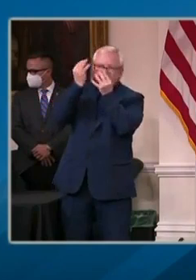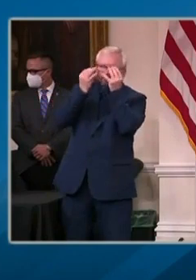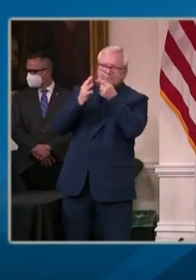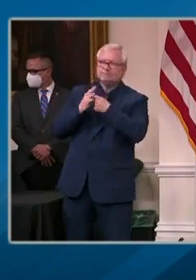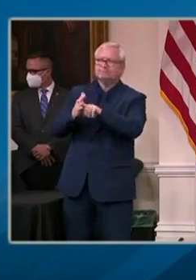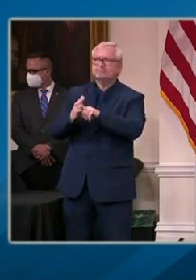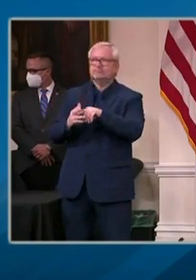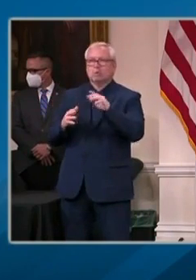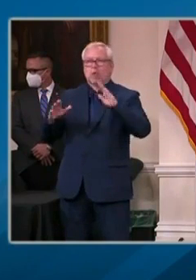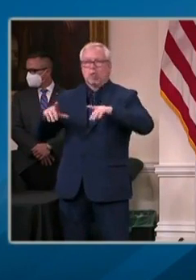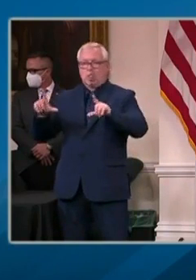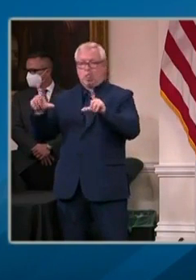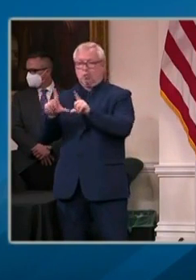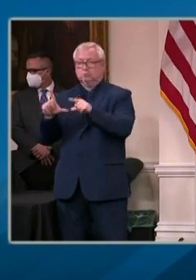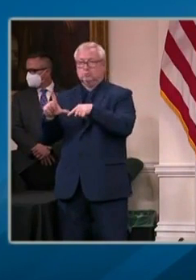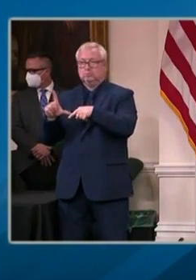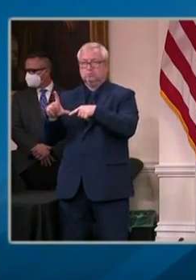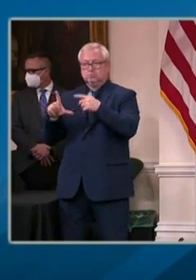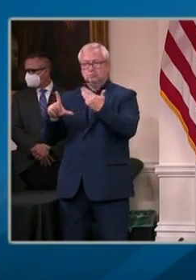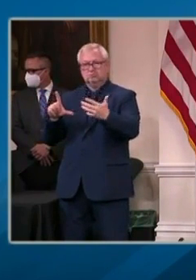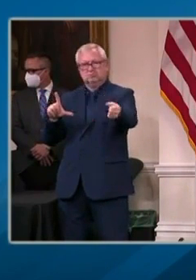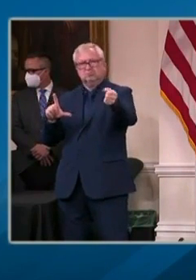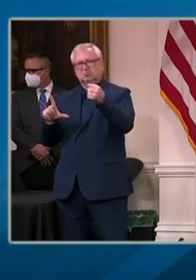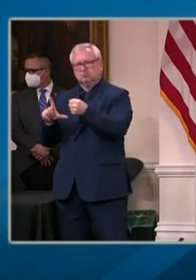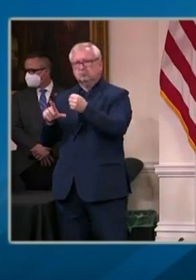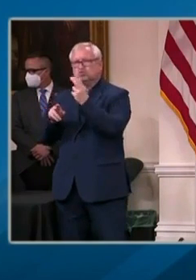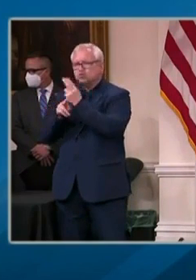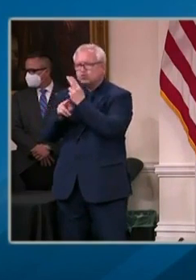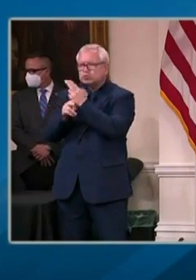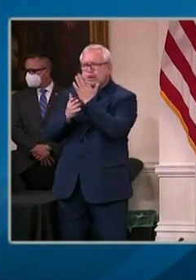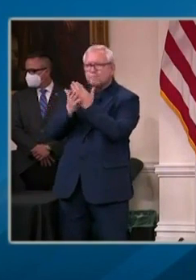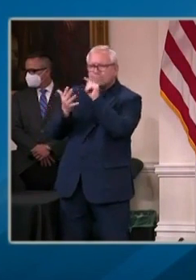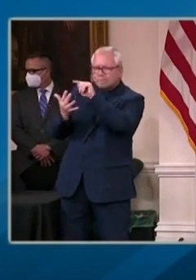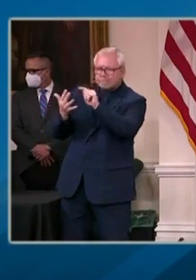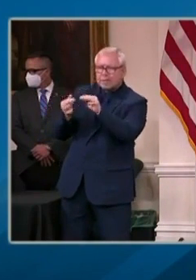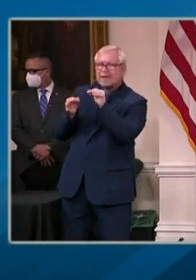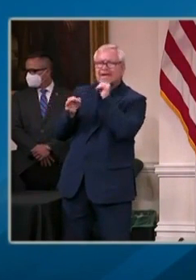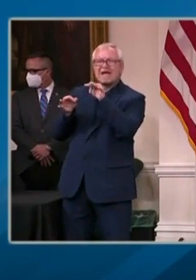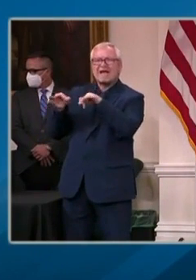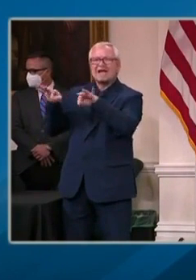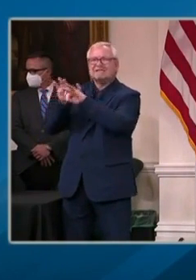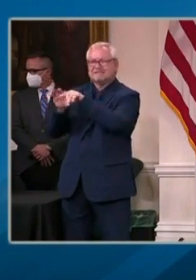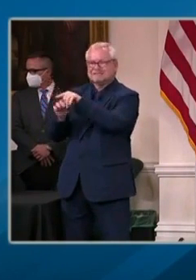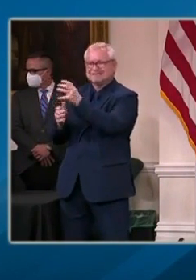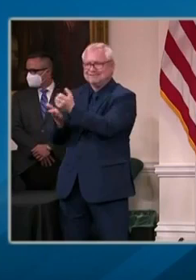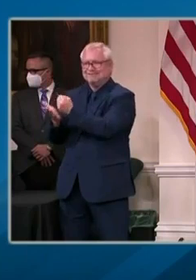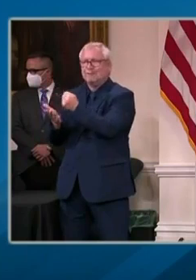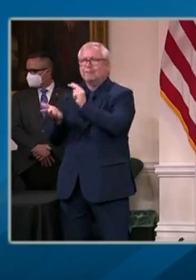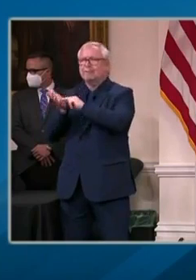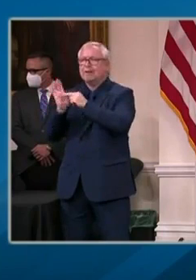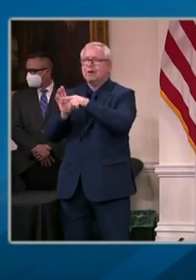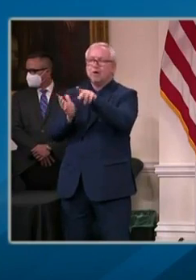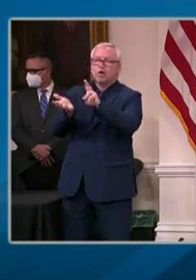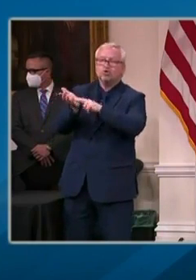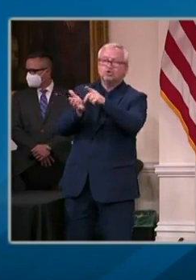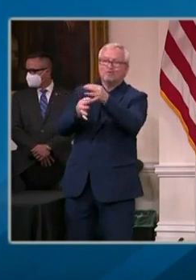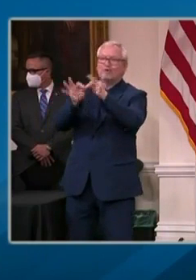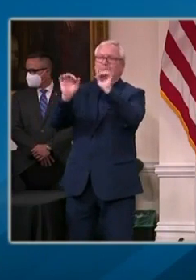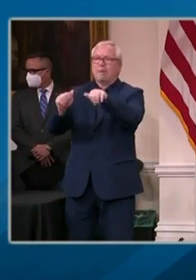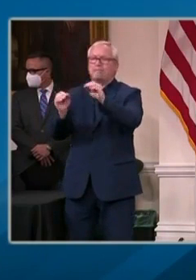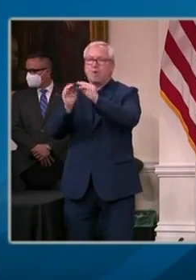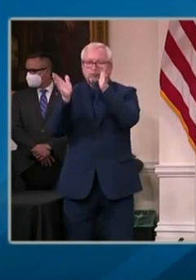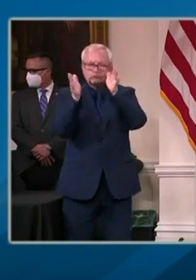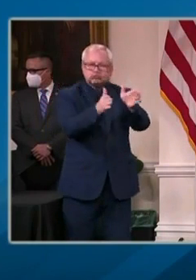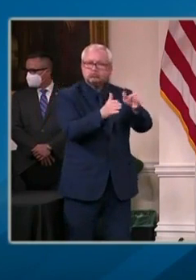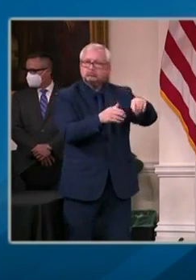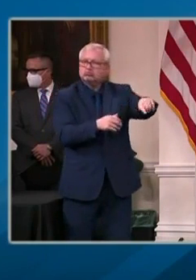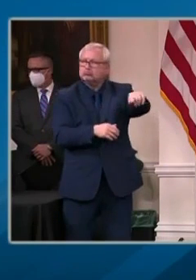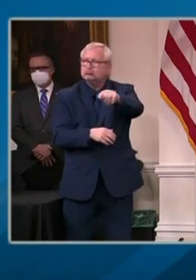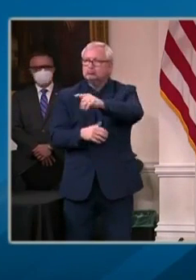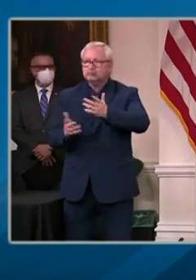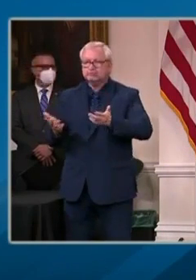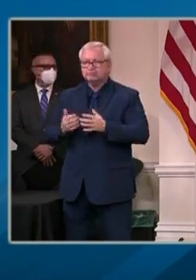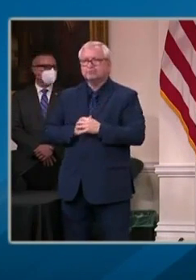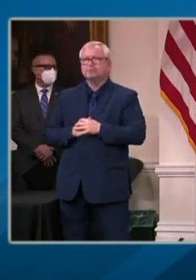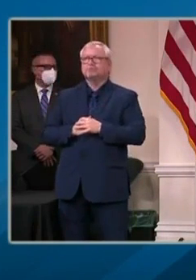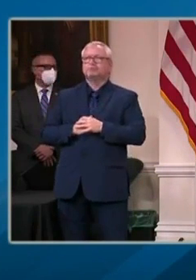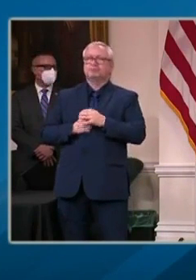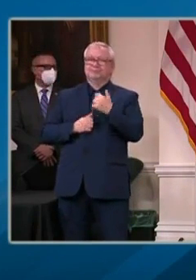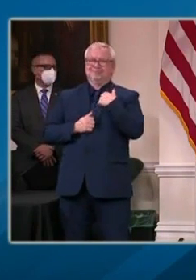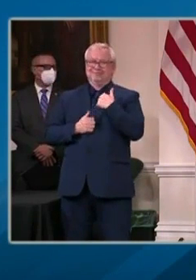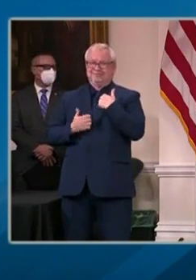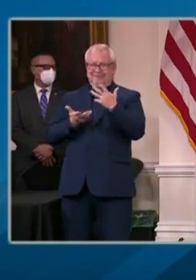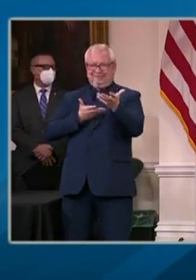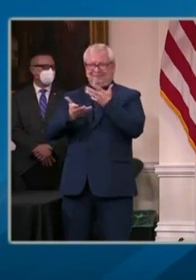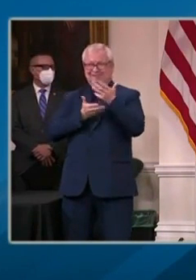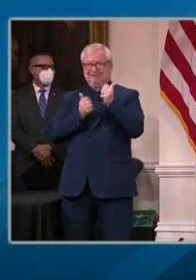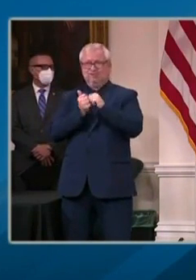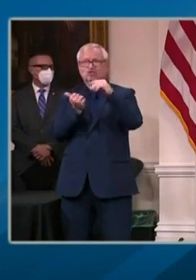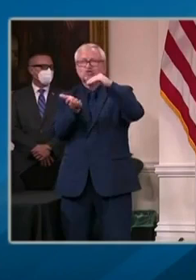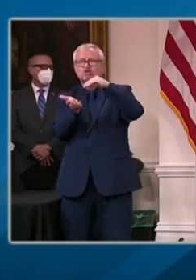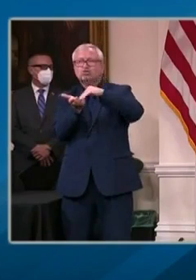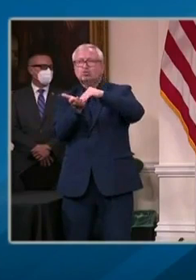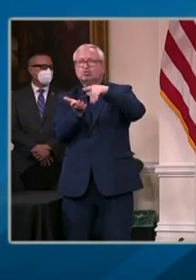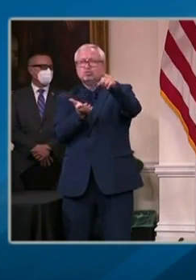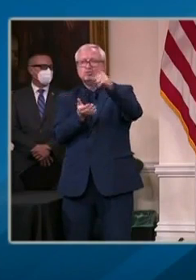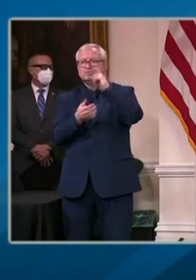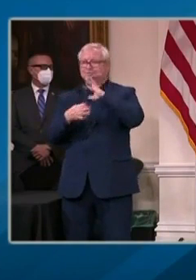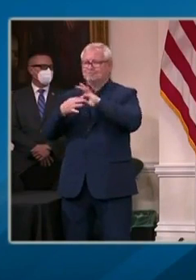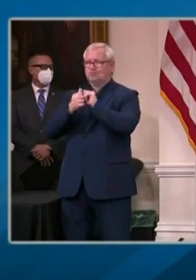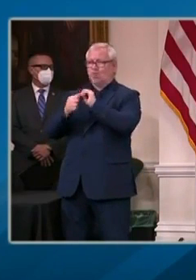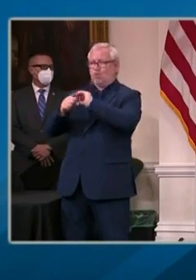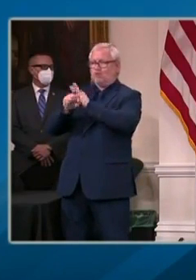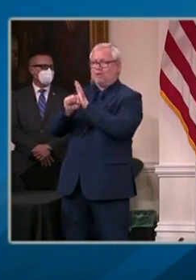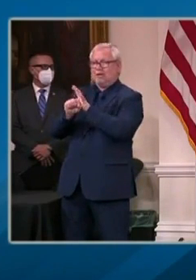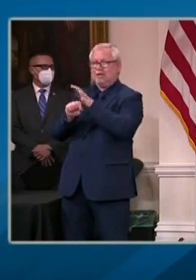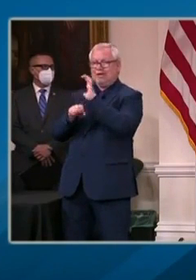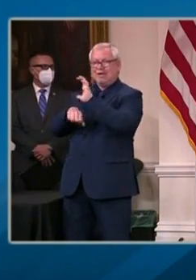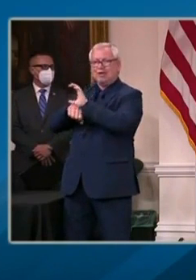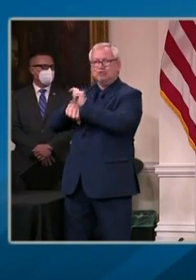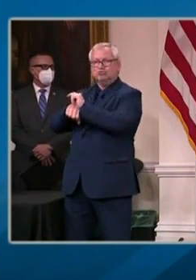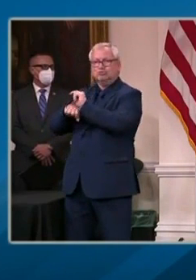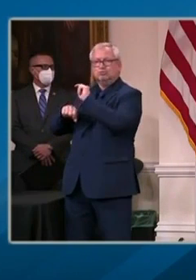URGING HOSPITALS AND NURSING HOMES TO BEGIN UTILIZING UNLICENSED INDIVIDUALS TO PERFORM LESS CRITICAL TASKS TO FREE NURSING STAF IN CONSULTATION WITH THE DOCTORS